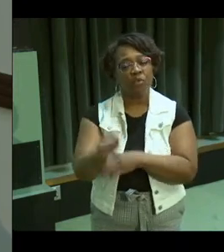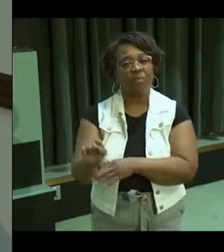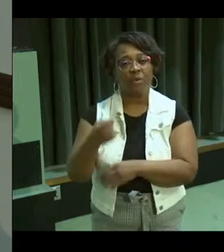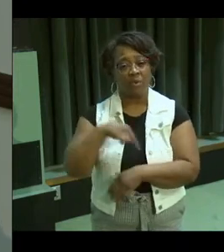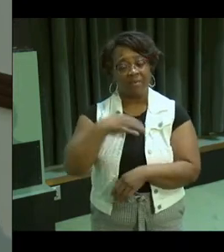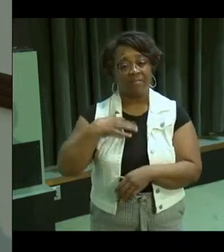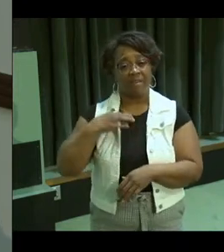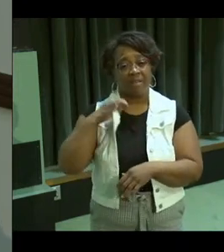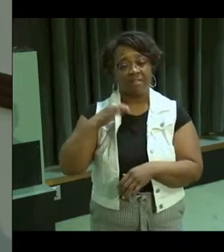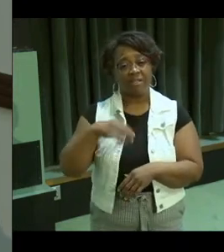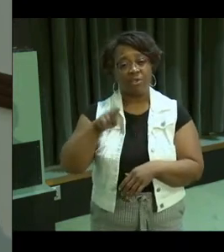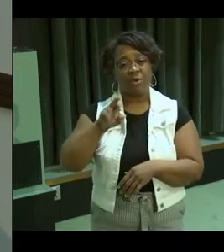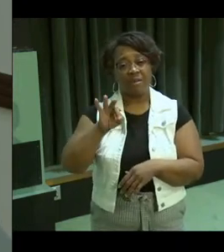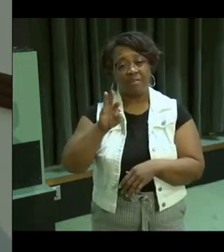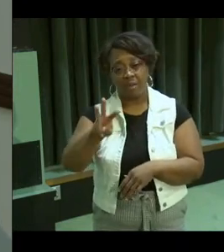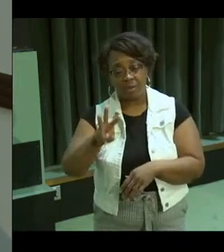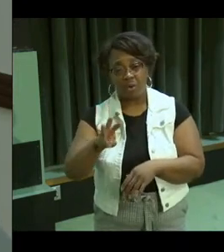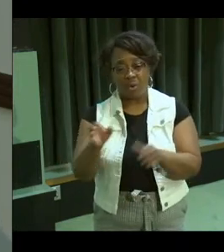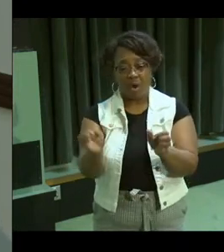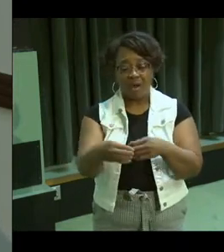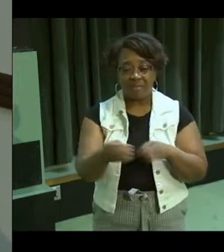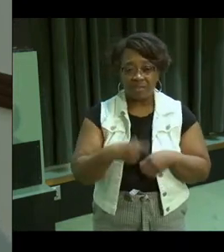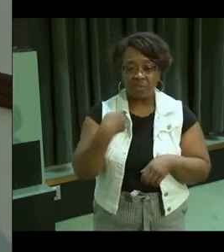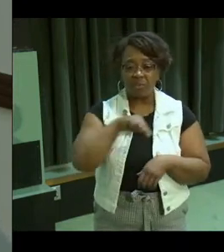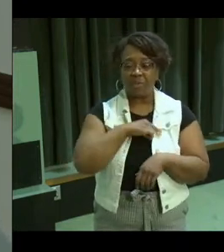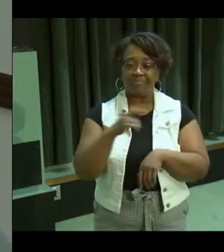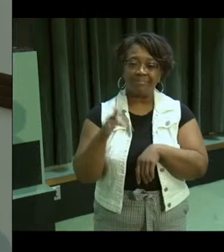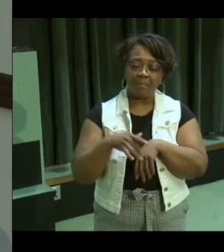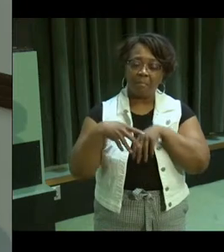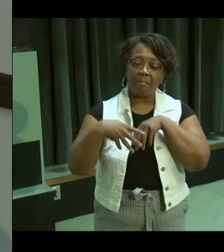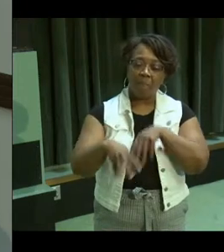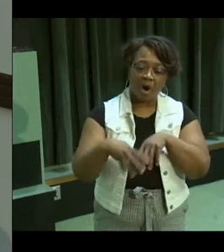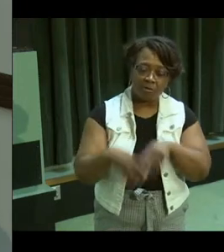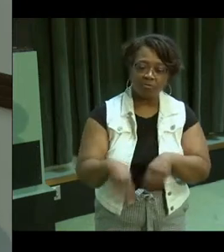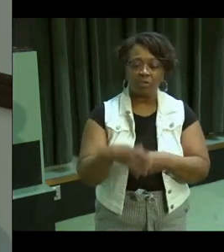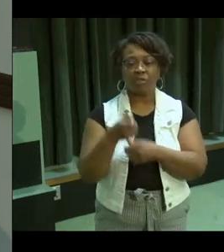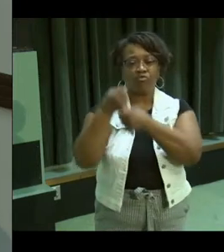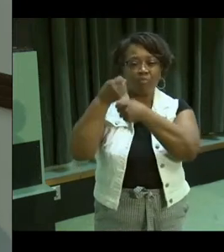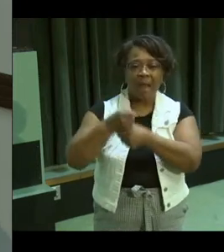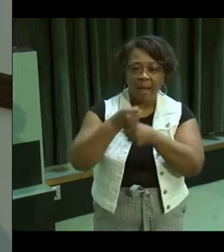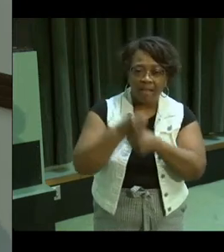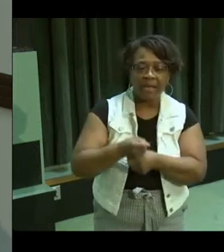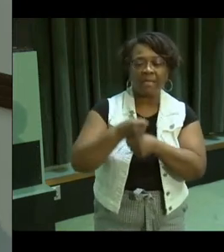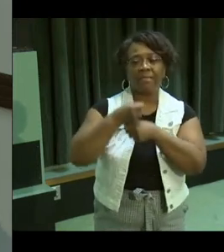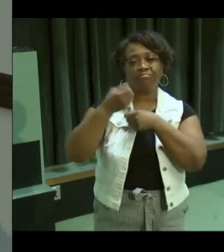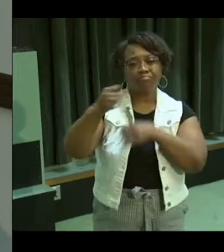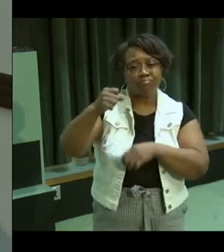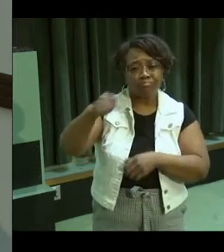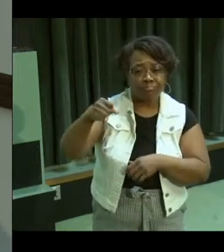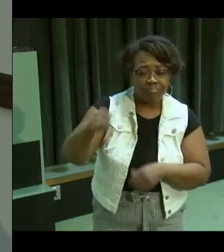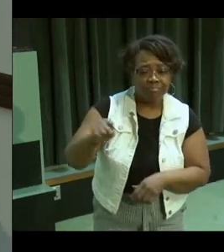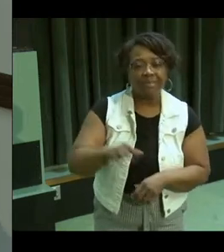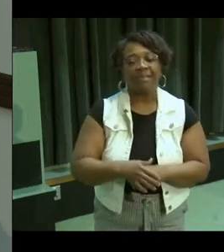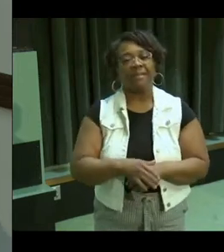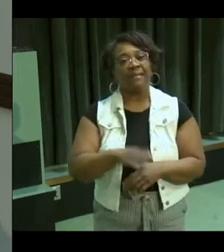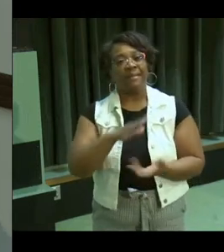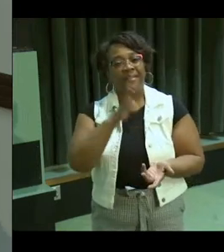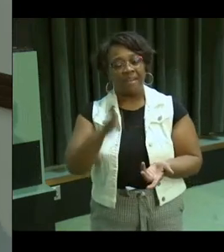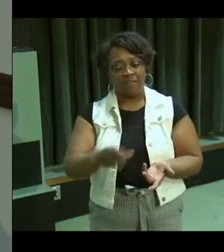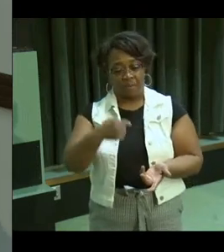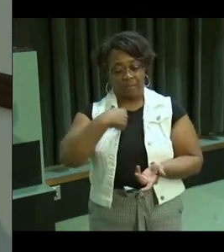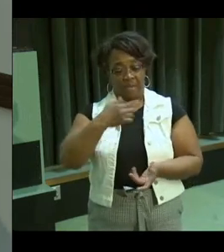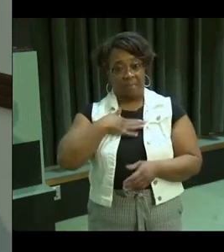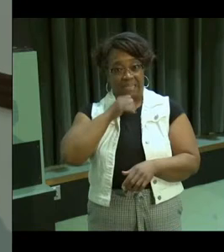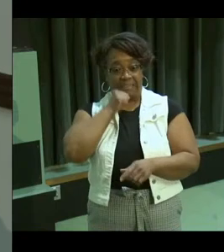UFW offices. We went to marches